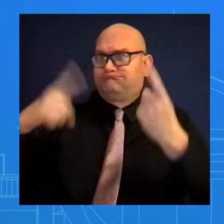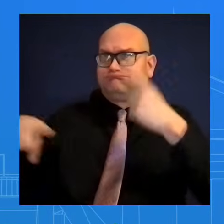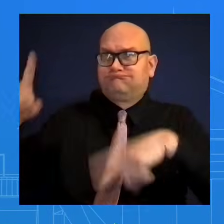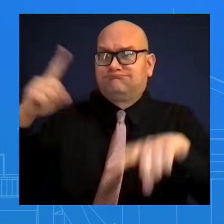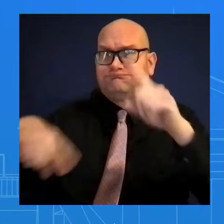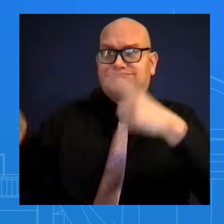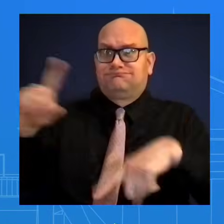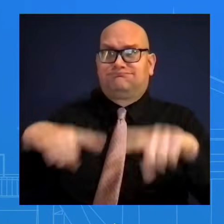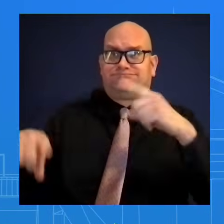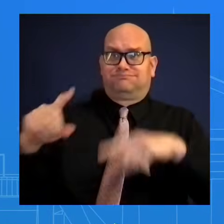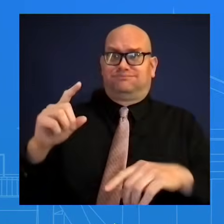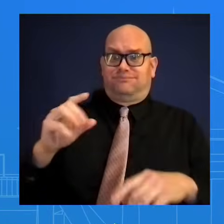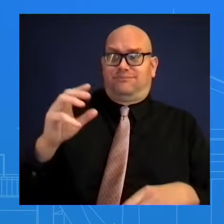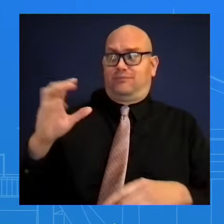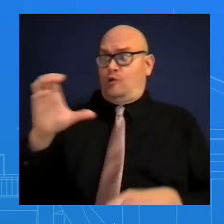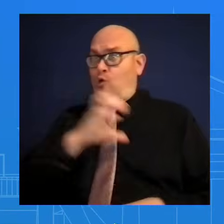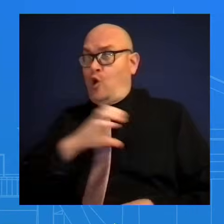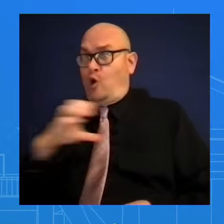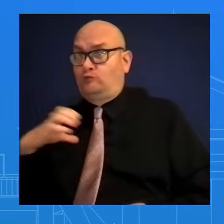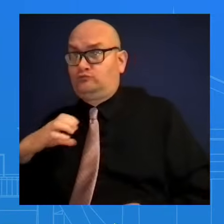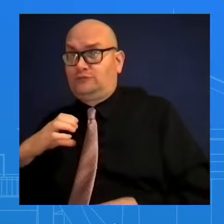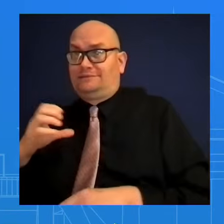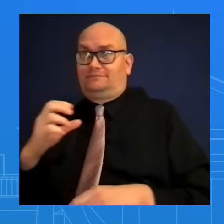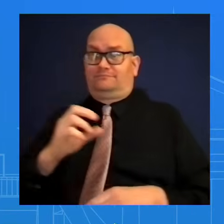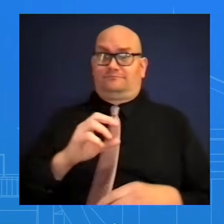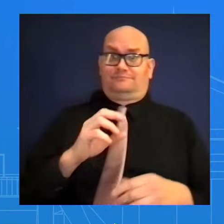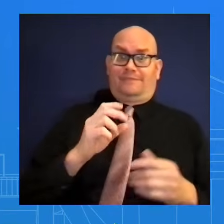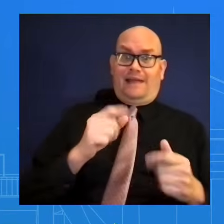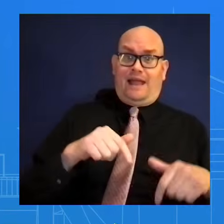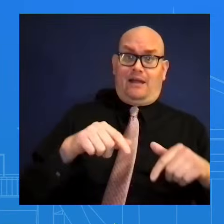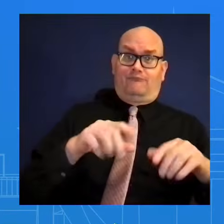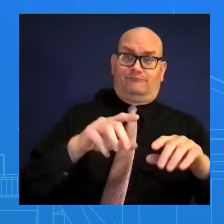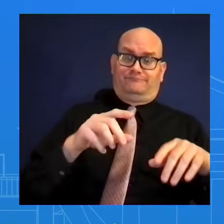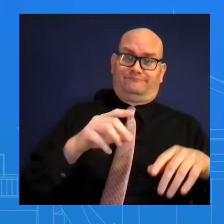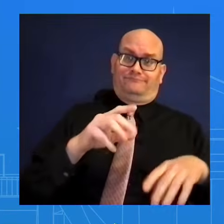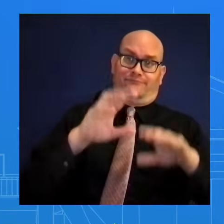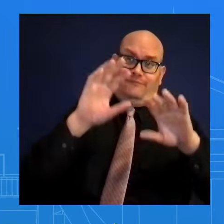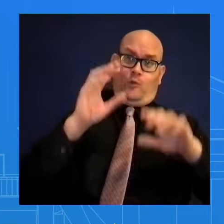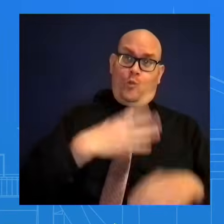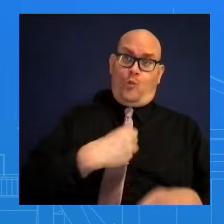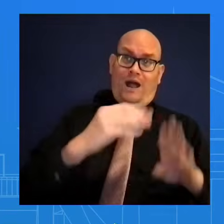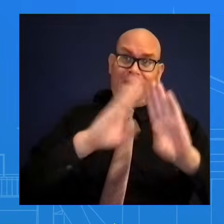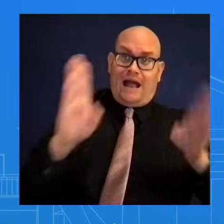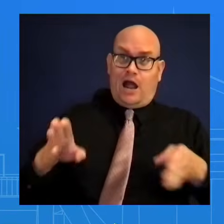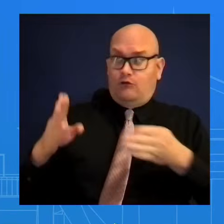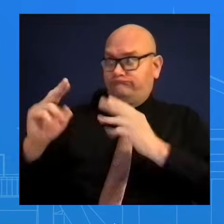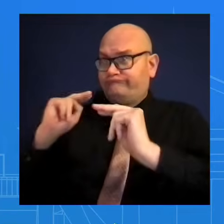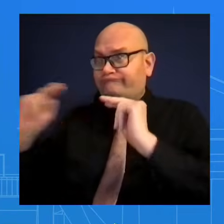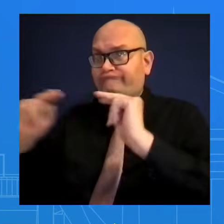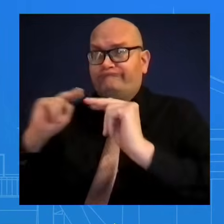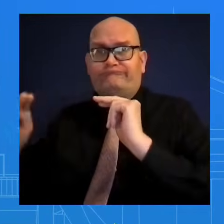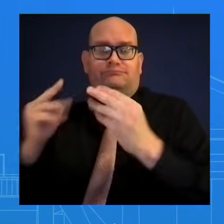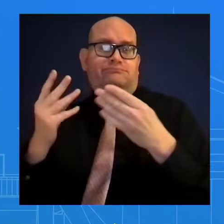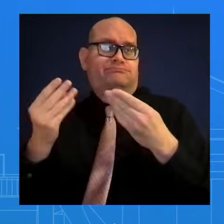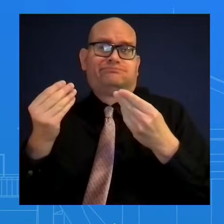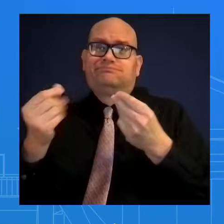that we believe that should get passed out of the House and the Senate and to the President's desk. You all saw the CBO score just yesterday,